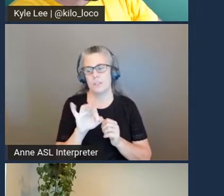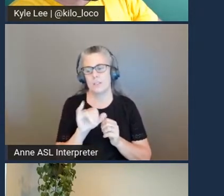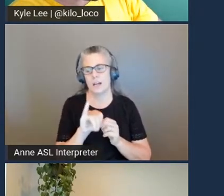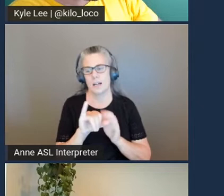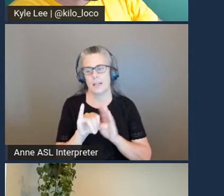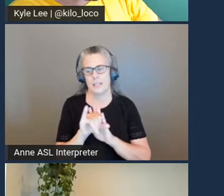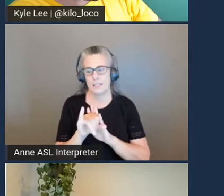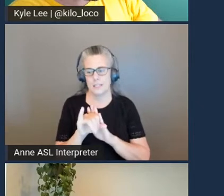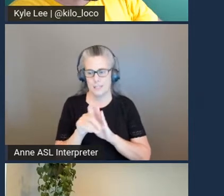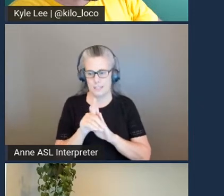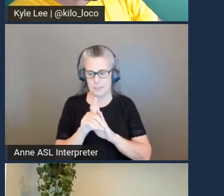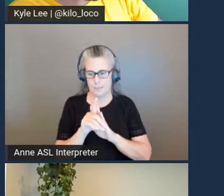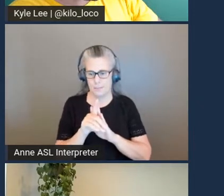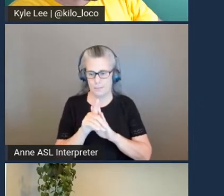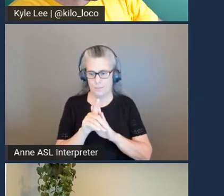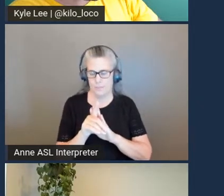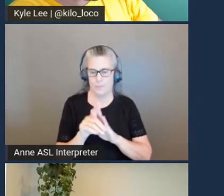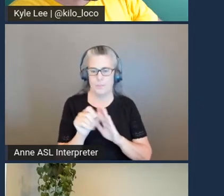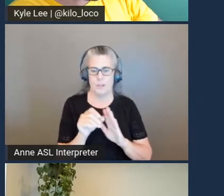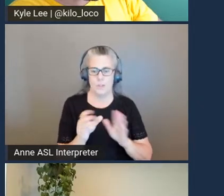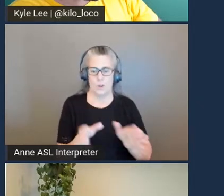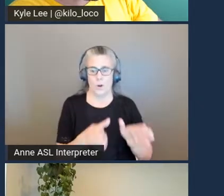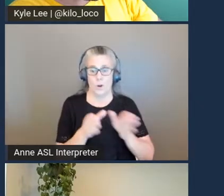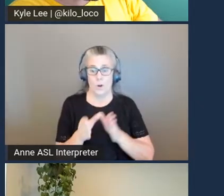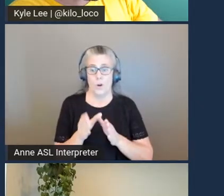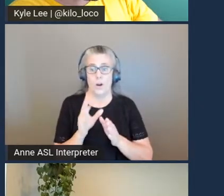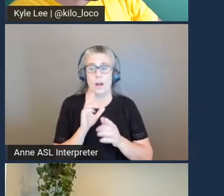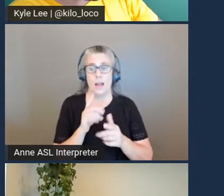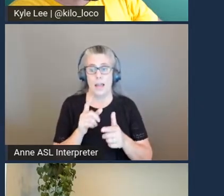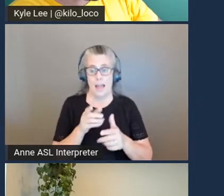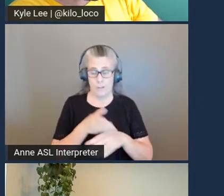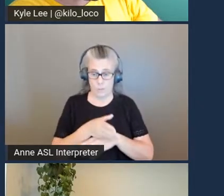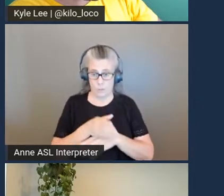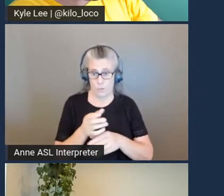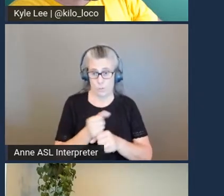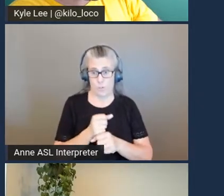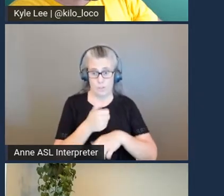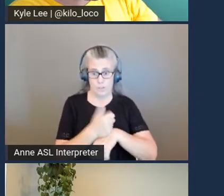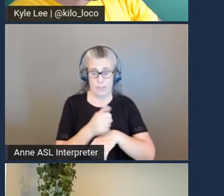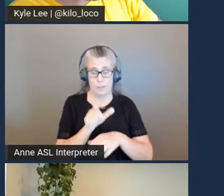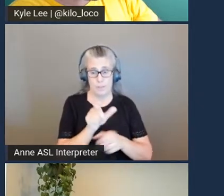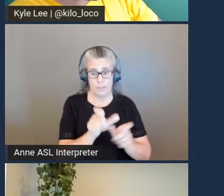and a type of your instances, it's gonna pull in that particular request whenever it's ready to be served.